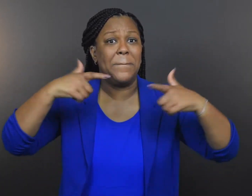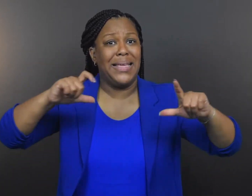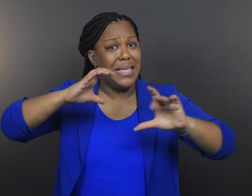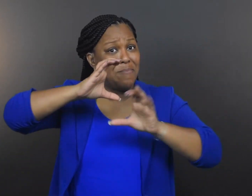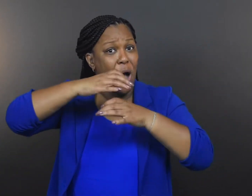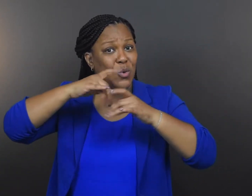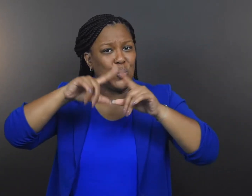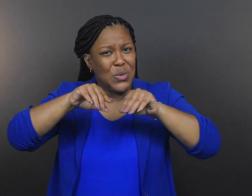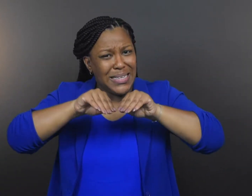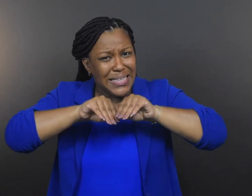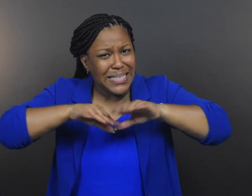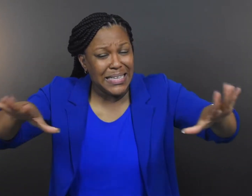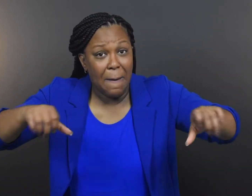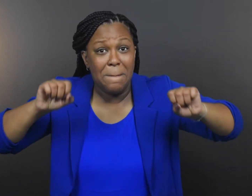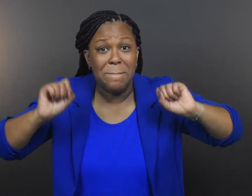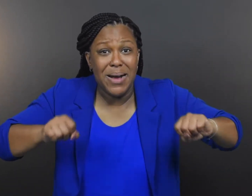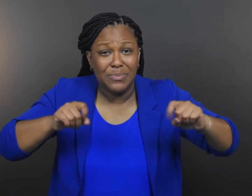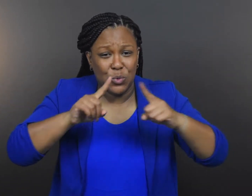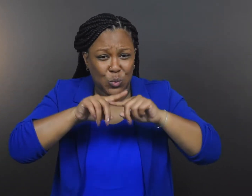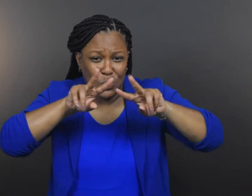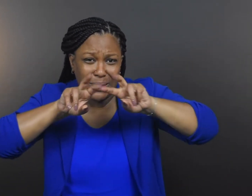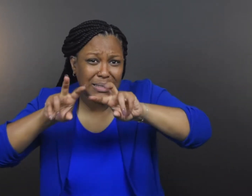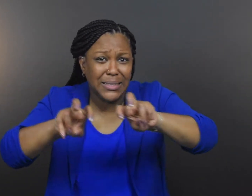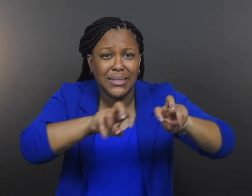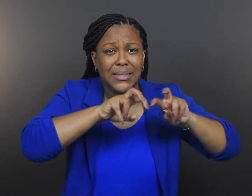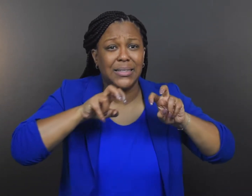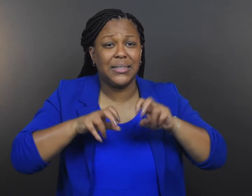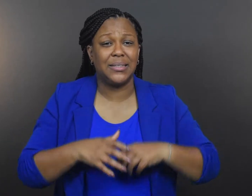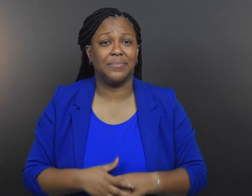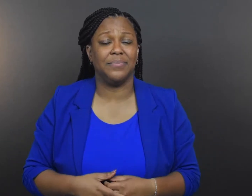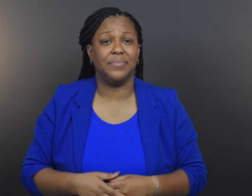A camera embedded in that big microscope expanded its possibilities.